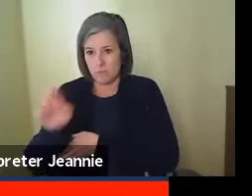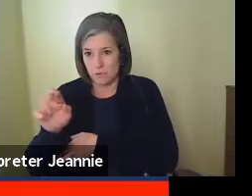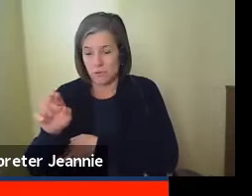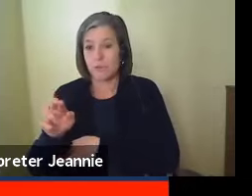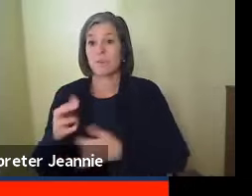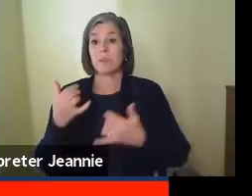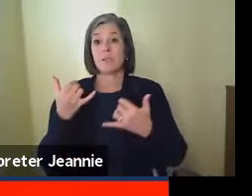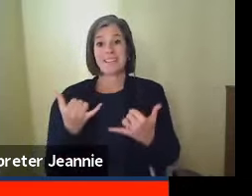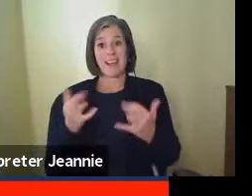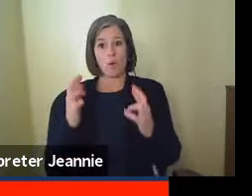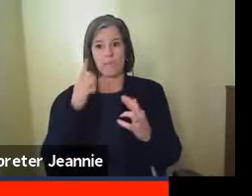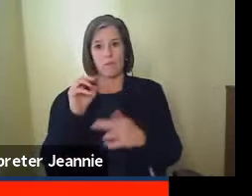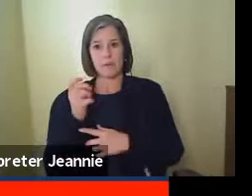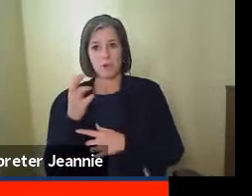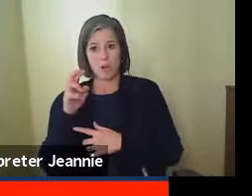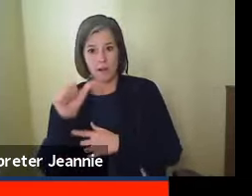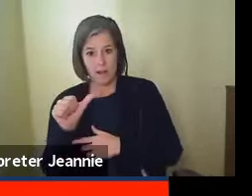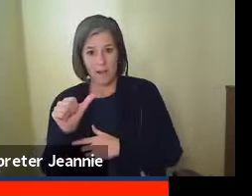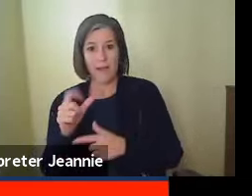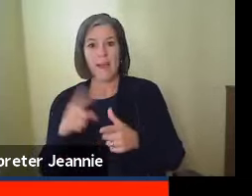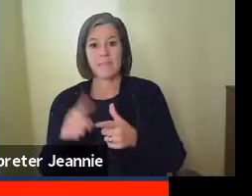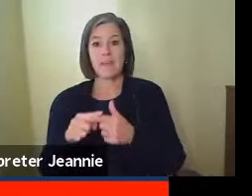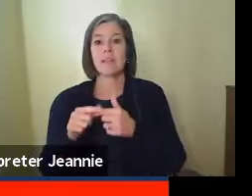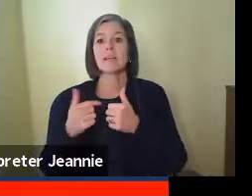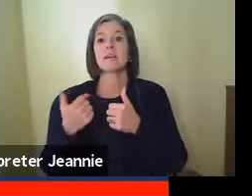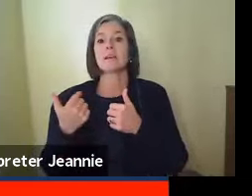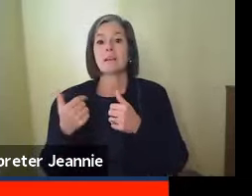Committee on Immunization Practices which came out for Pfizer last Sunday.